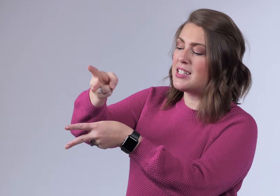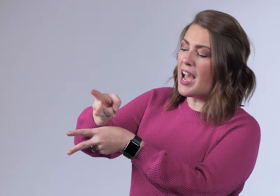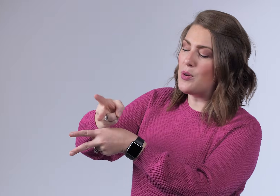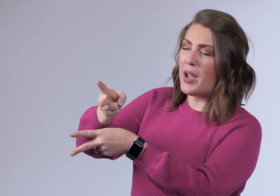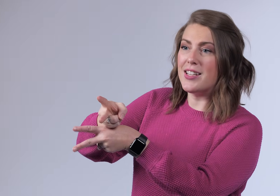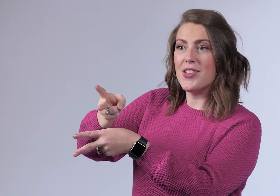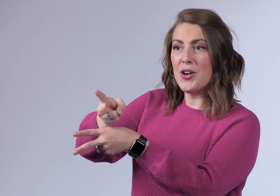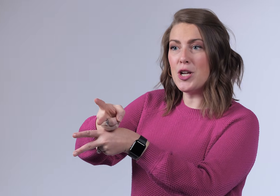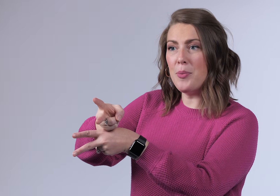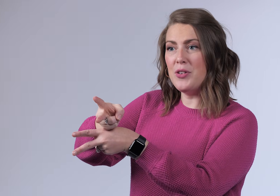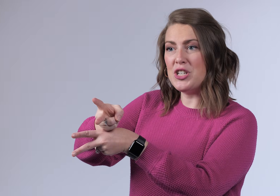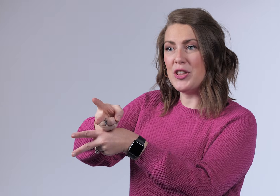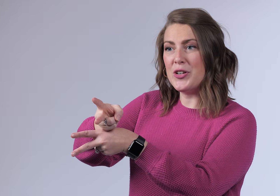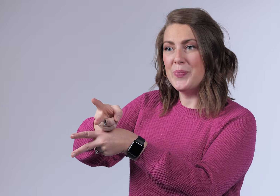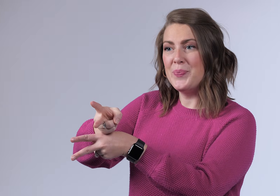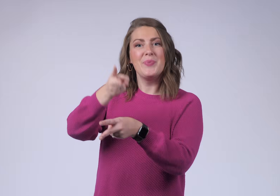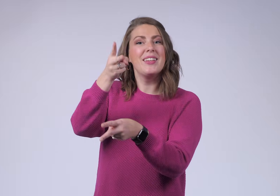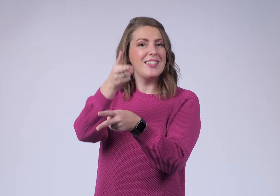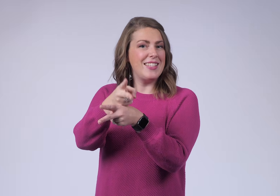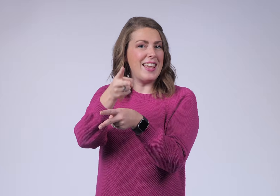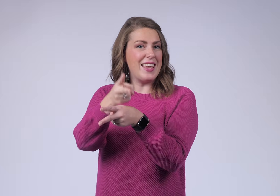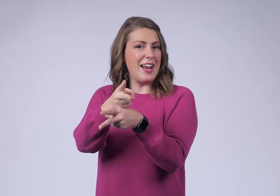sideways on top of each other. TAKE CARE